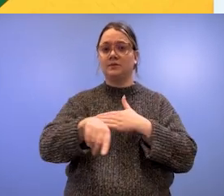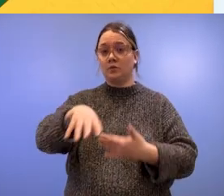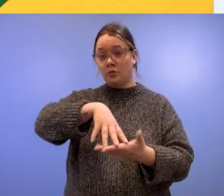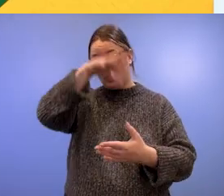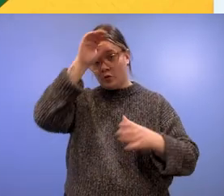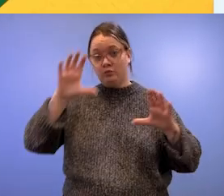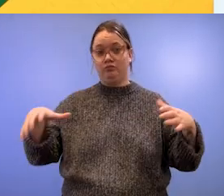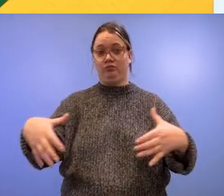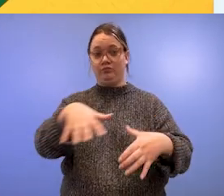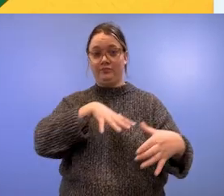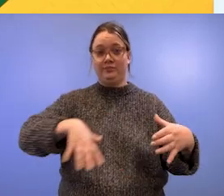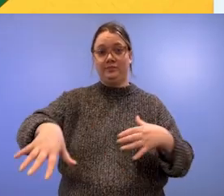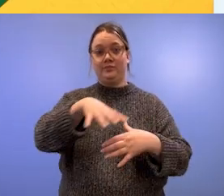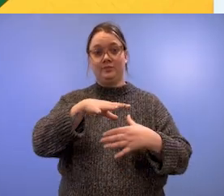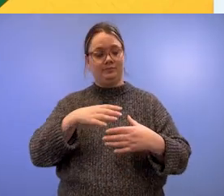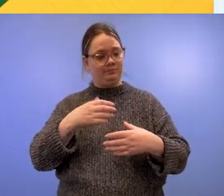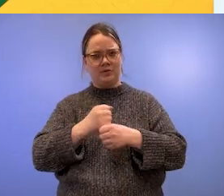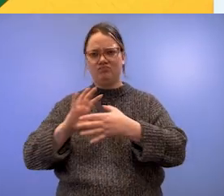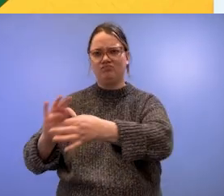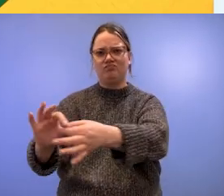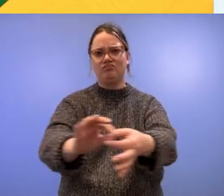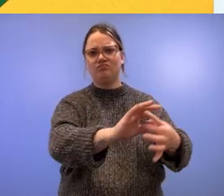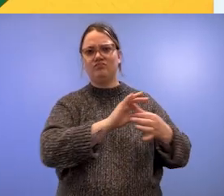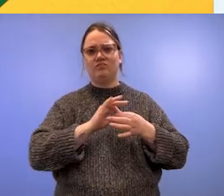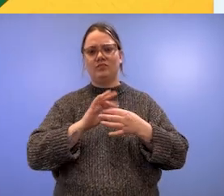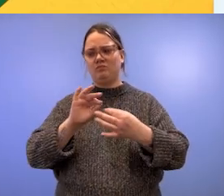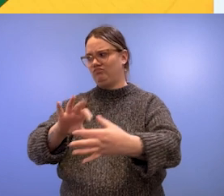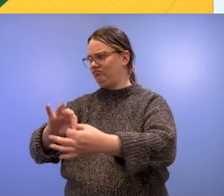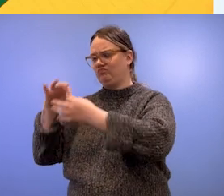on your work, asking questions, making relevant connections to how you're already